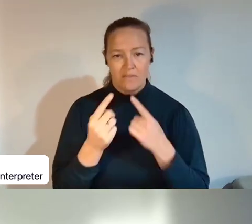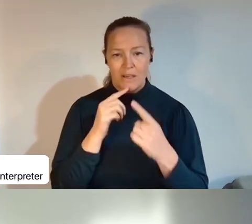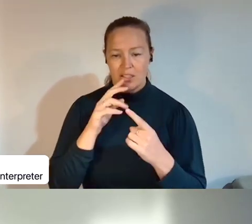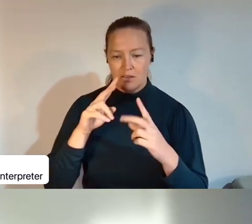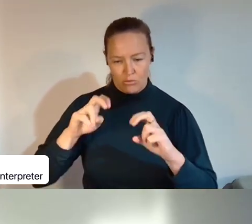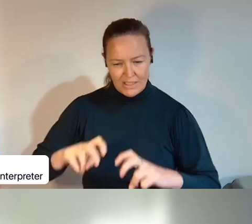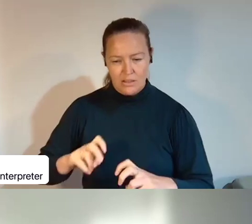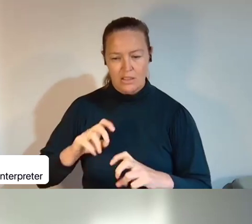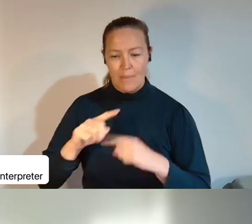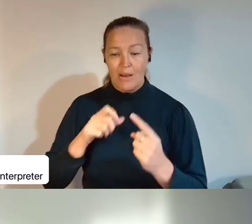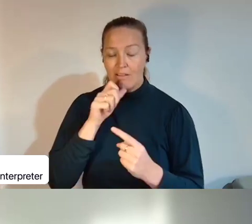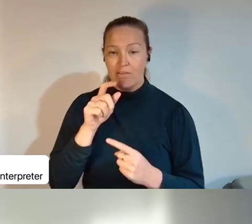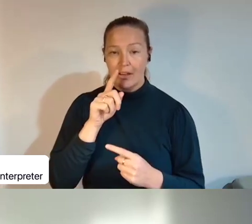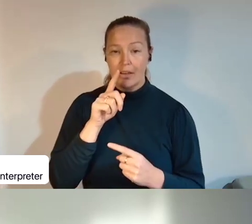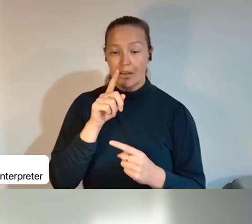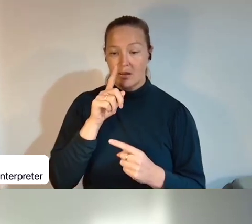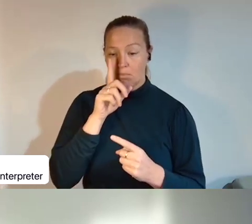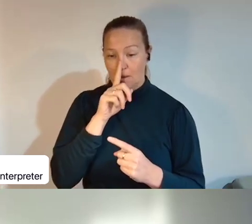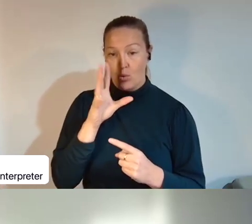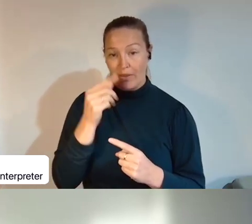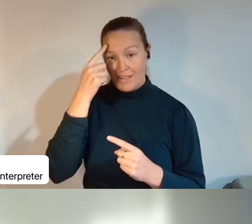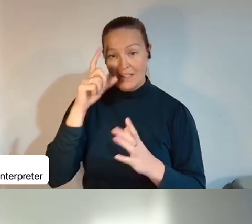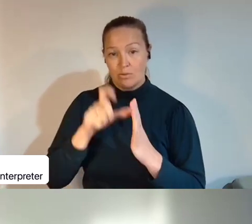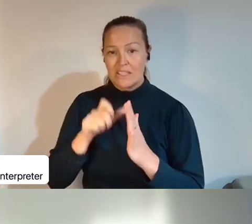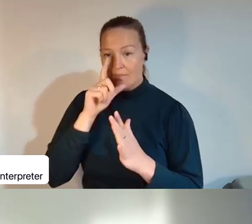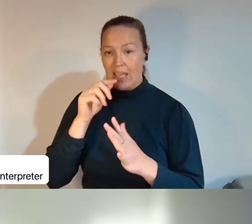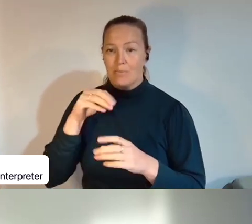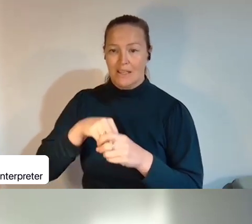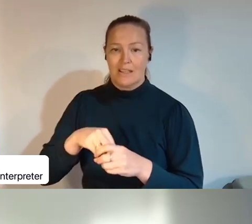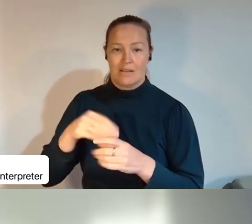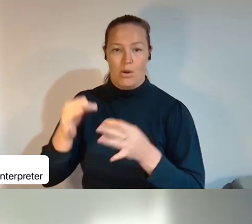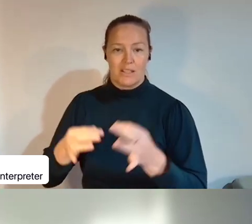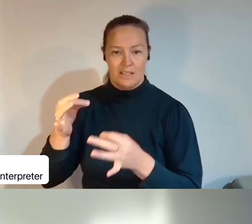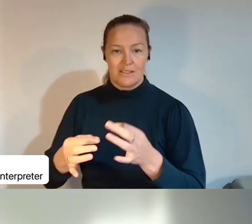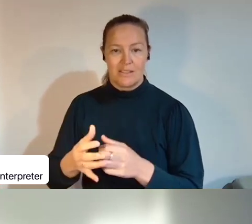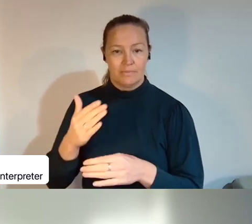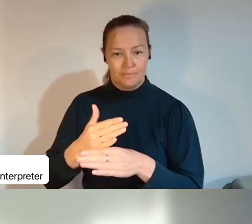whether people with intellectual disability could hold public office. In fact, I found only two